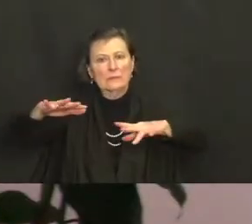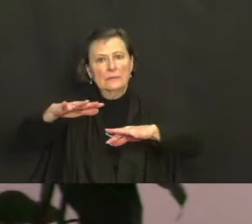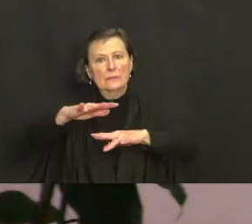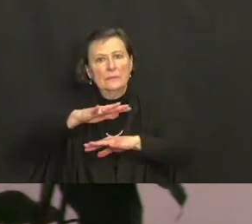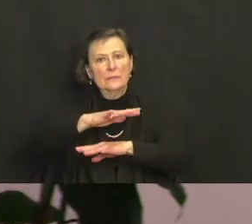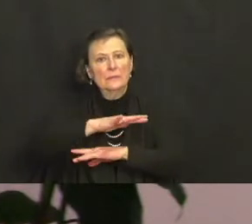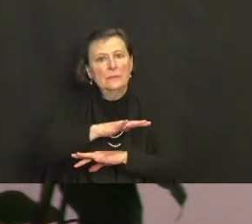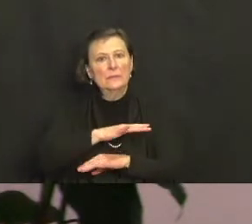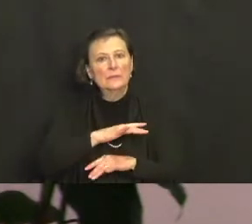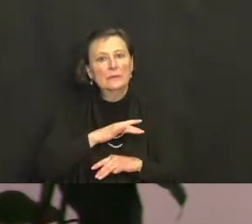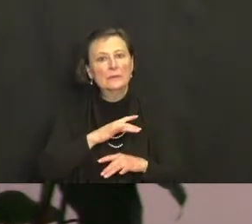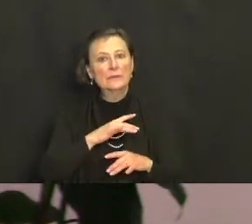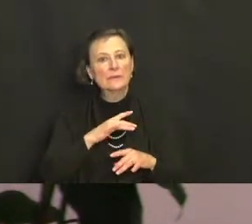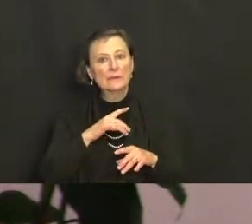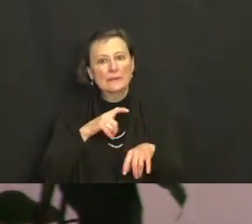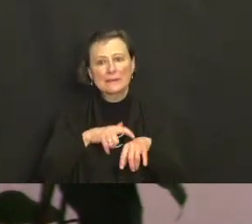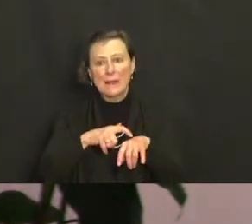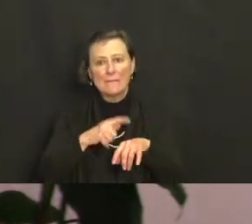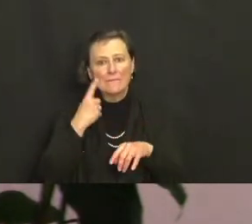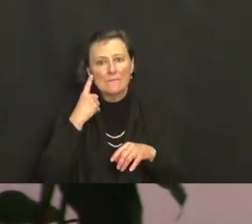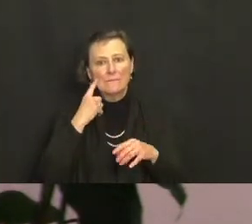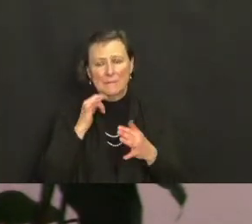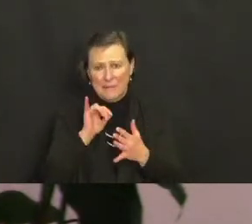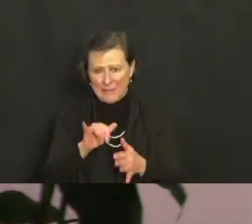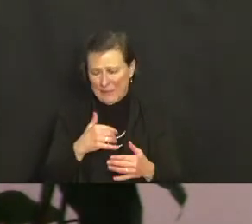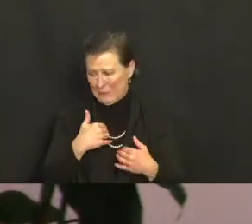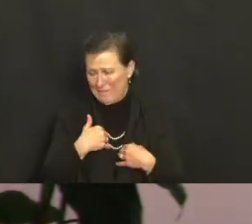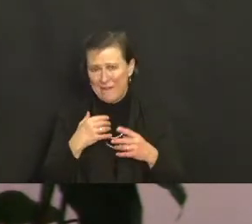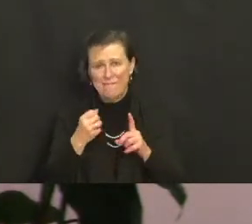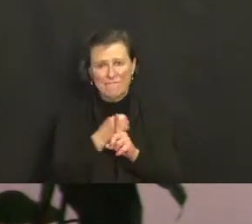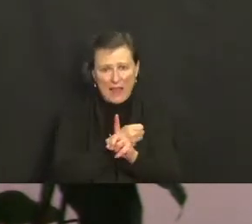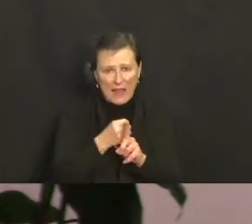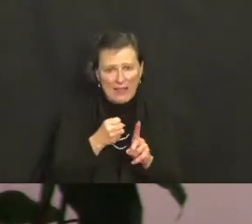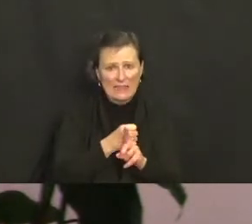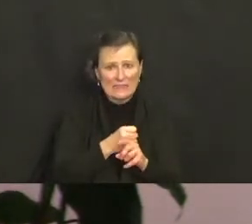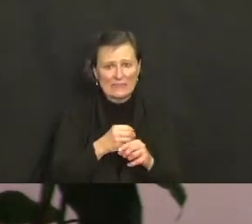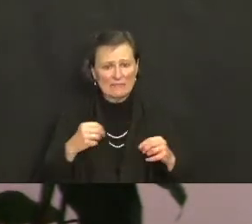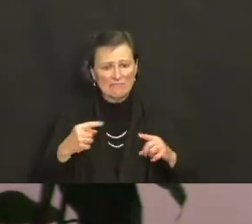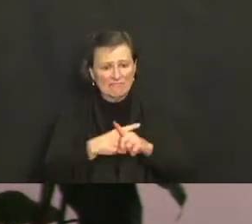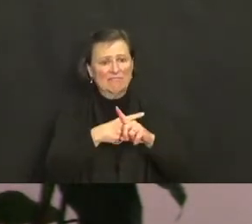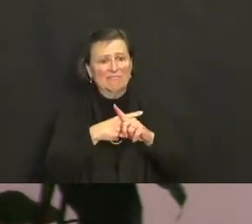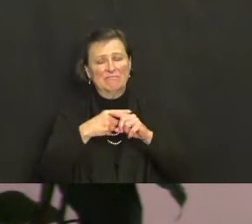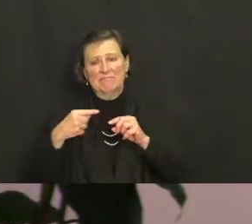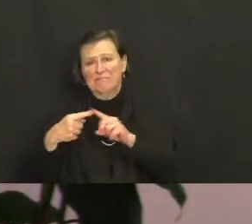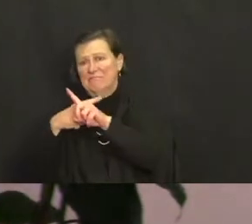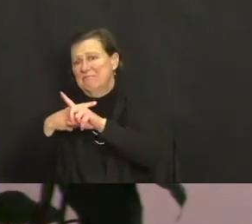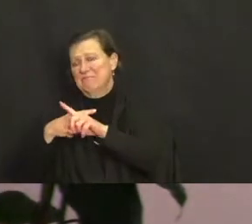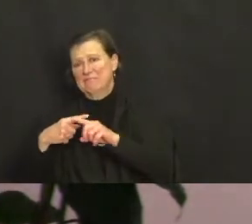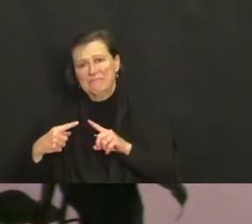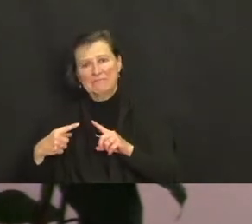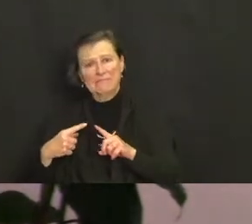It is a time of violence and discord. Uncertainty anxiety.